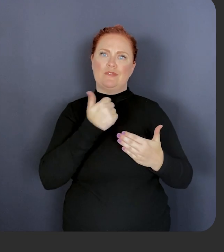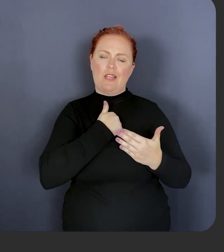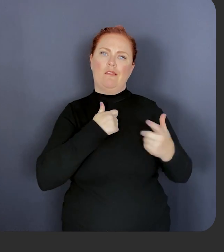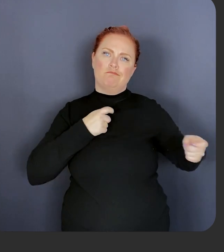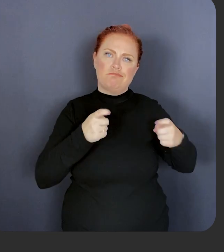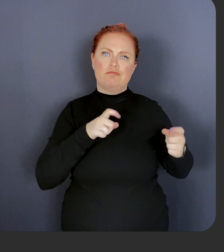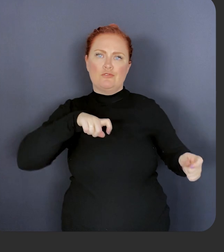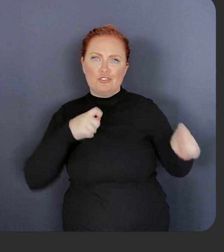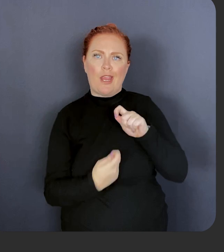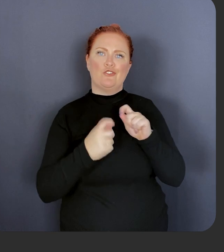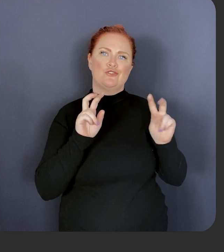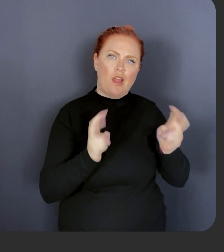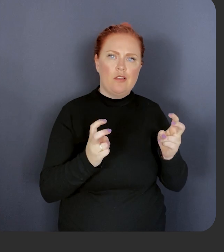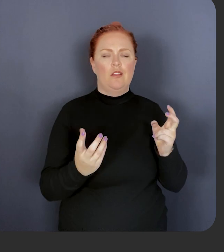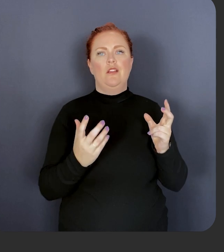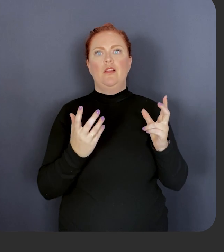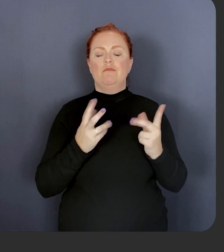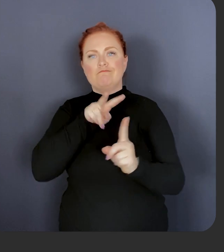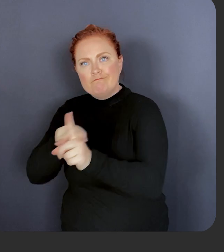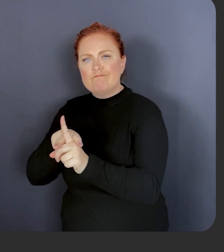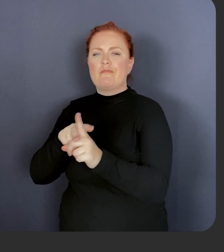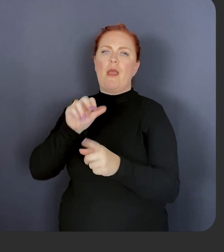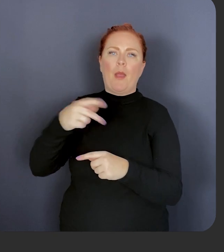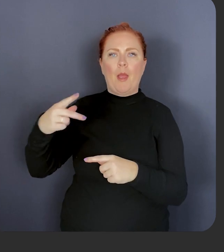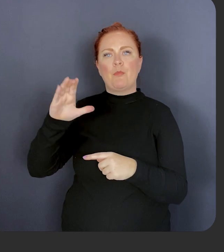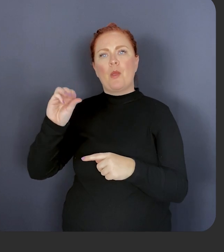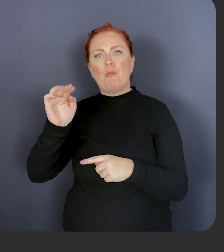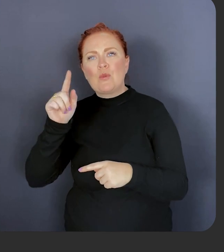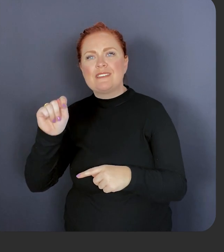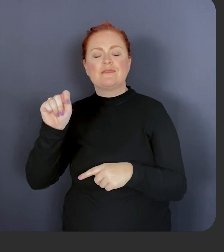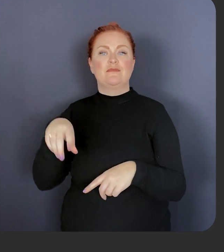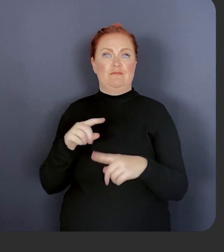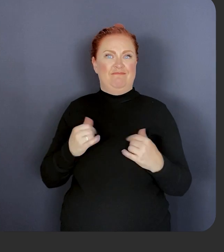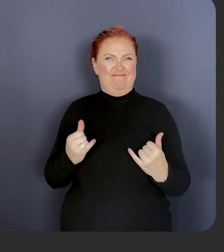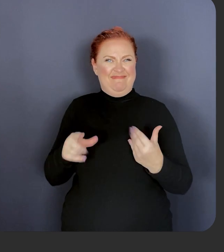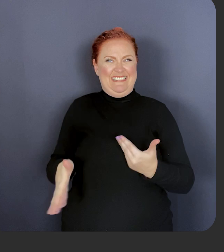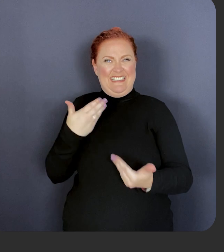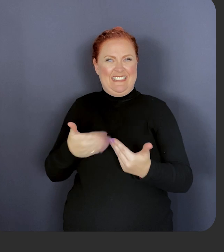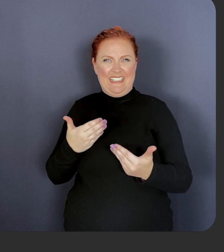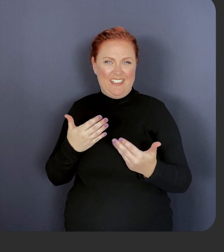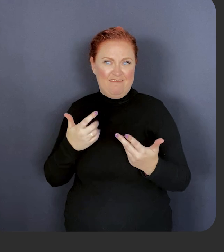these page titles and apply that in your app component. So this is a super easy way where I'm adding--